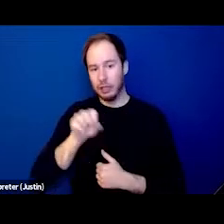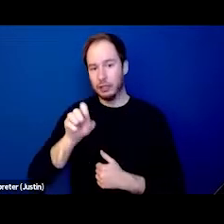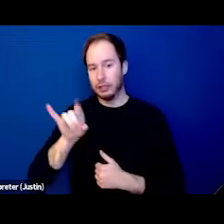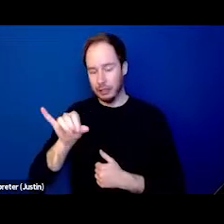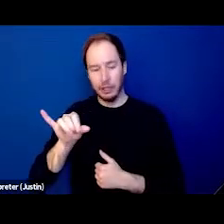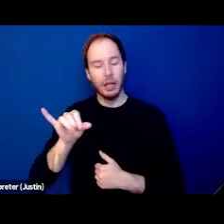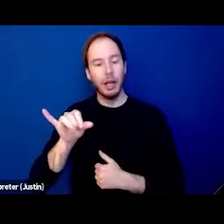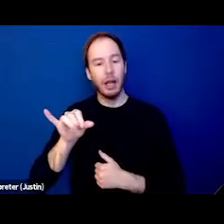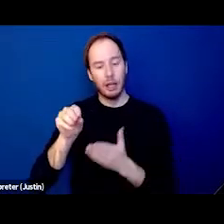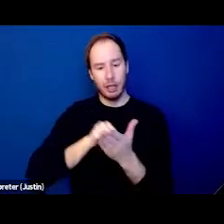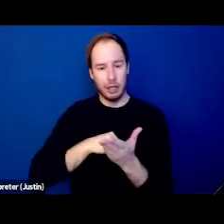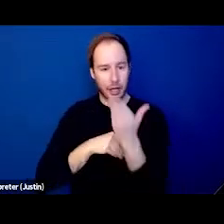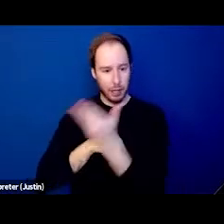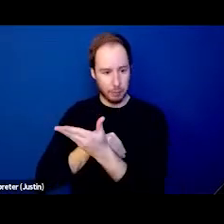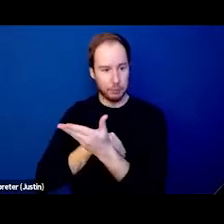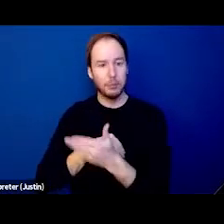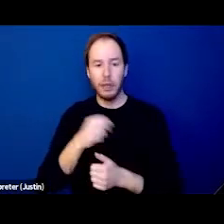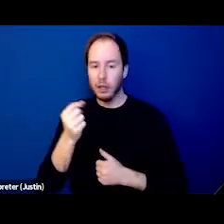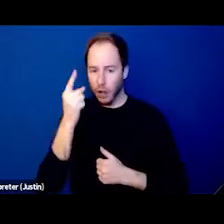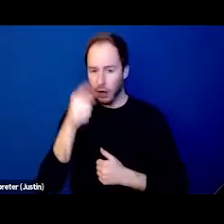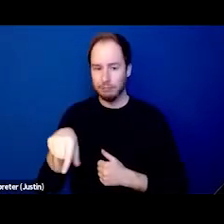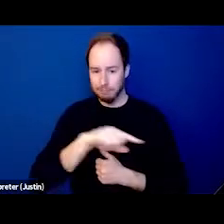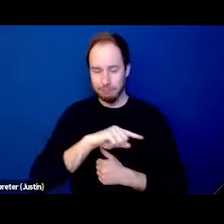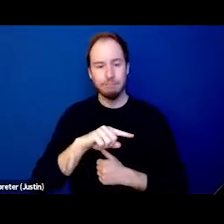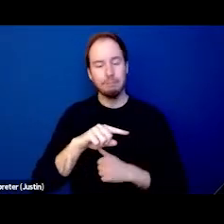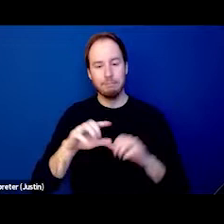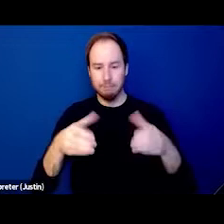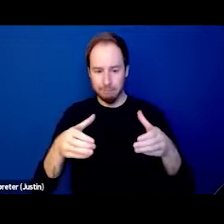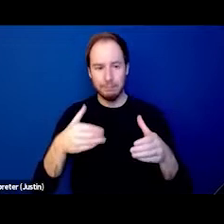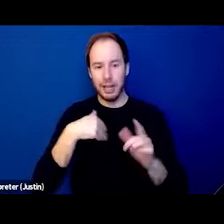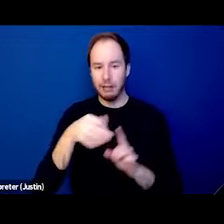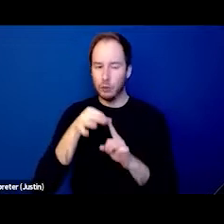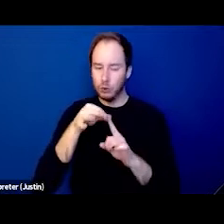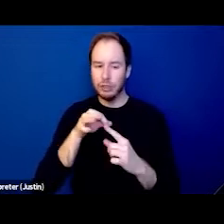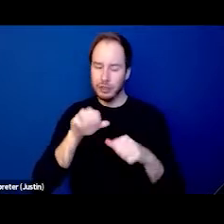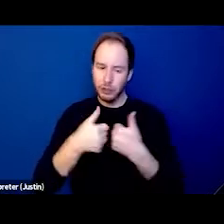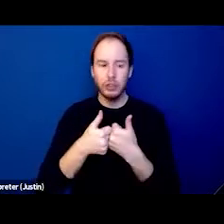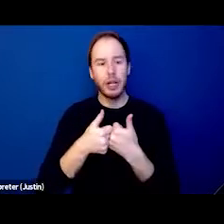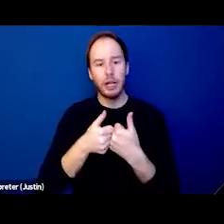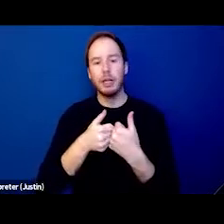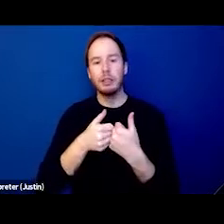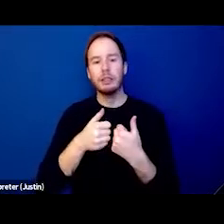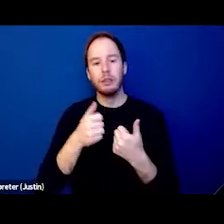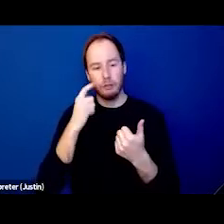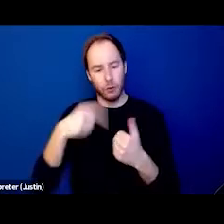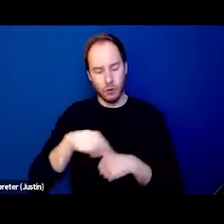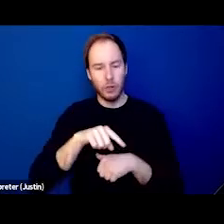and also the unique challenges and opportunities for working with native applicants and within native communities as well.